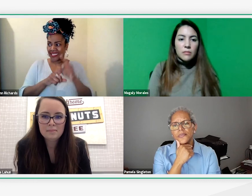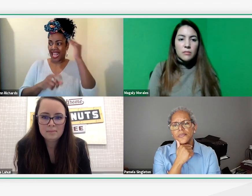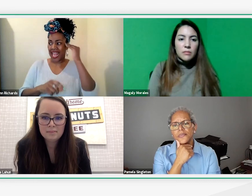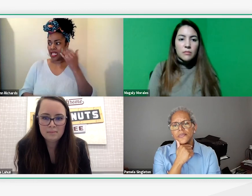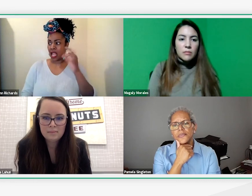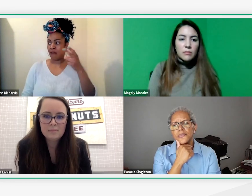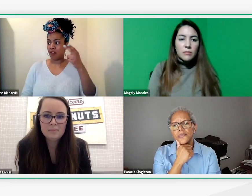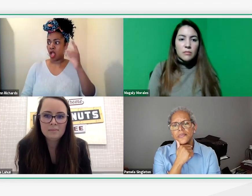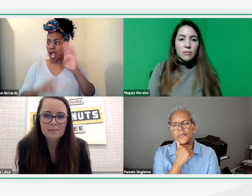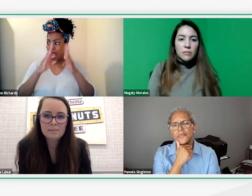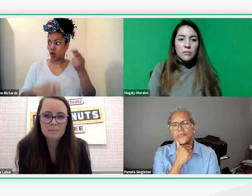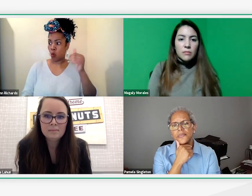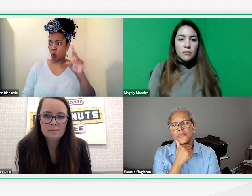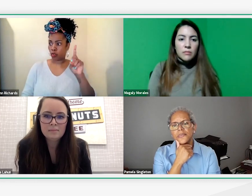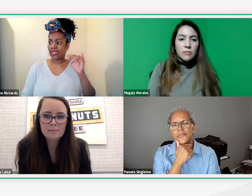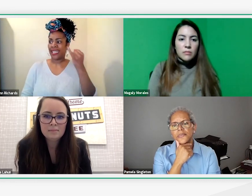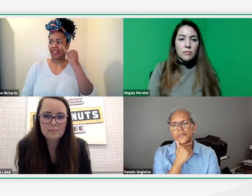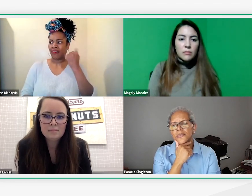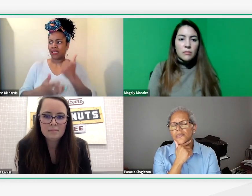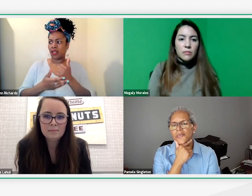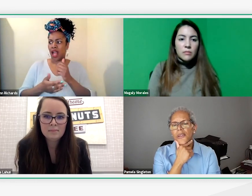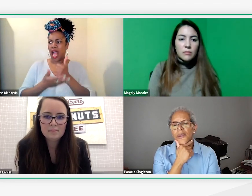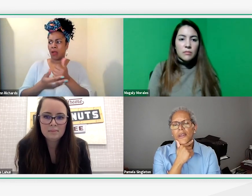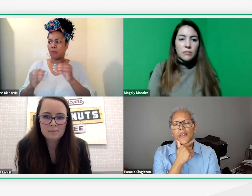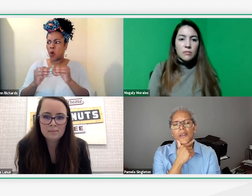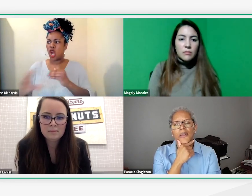Can married couple file as head of household